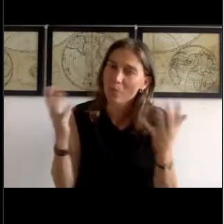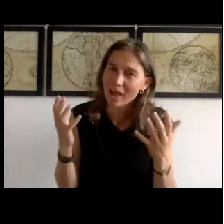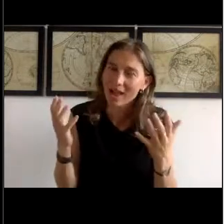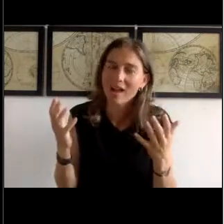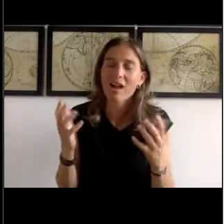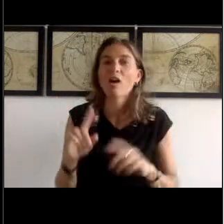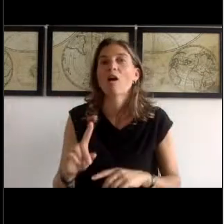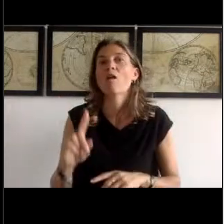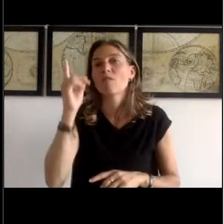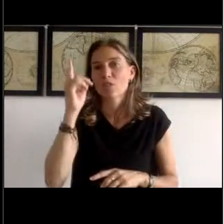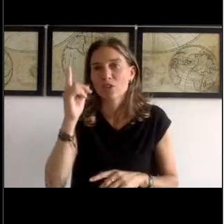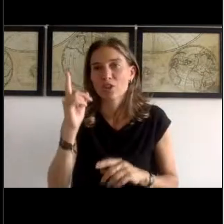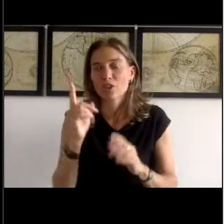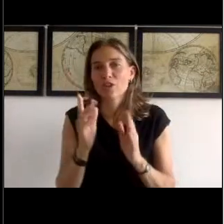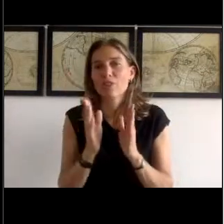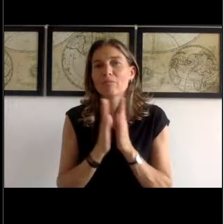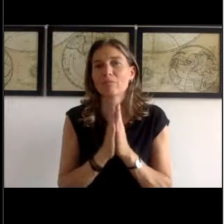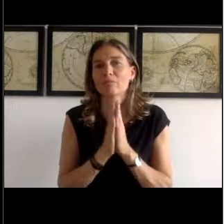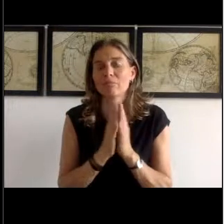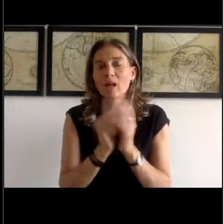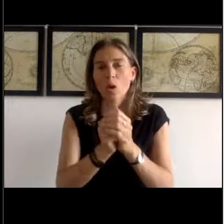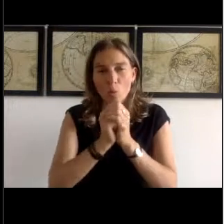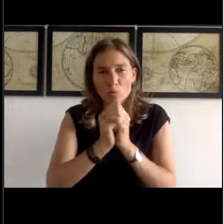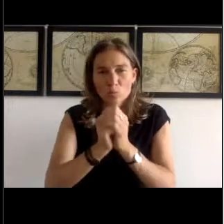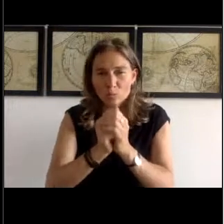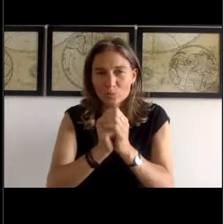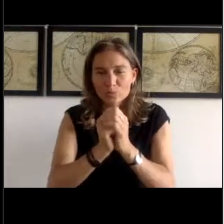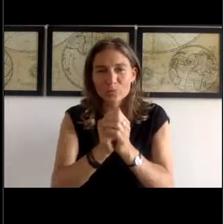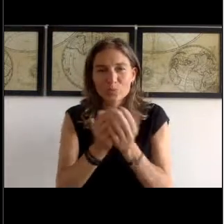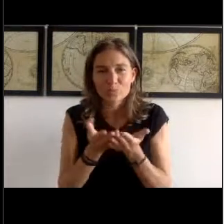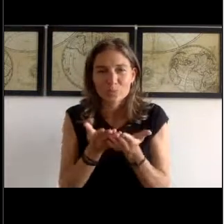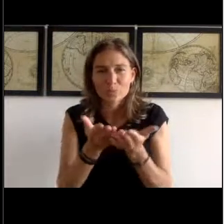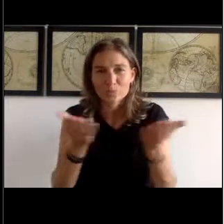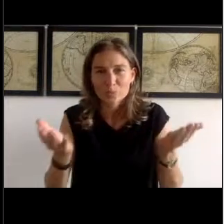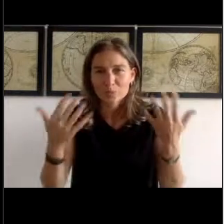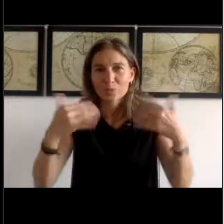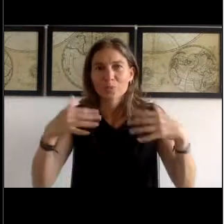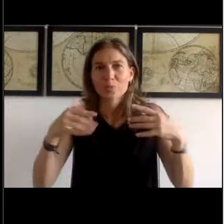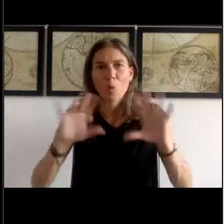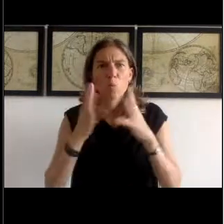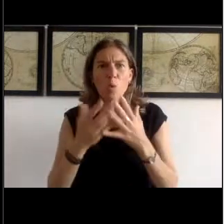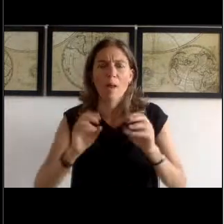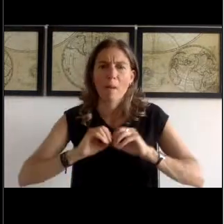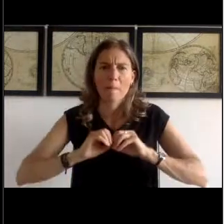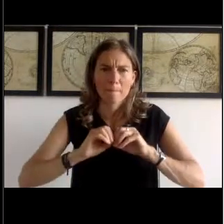to collaborate somehow with participants from other countries if the physical mobility is not possible.